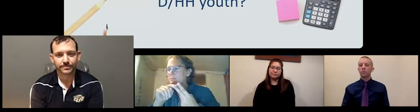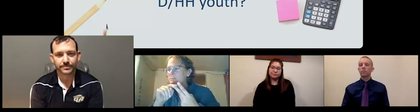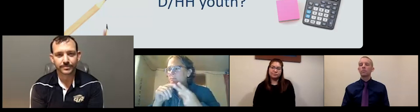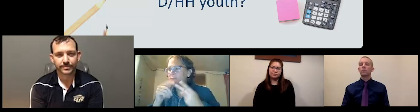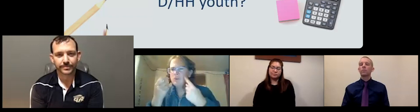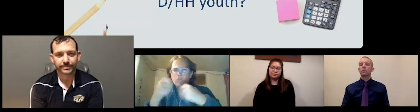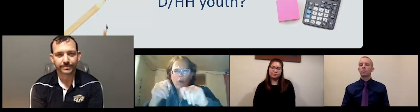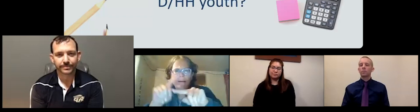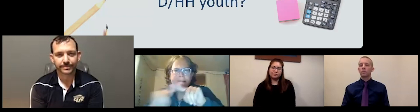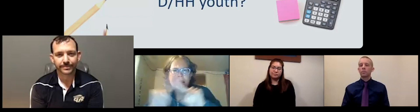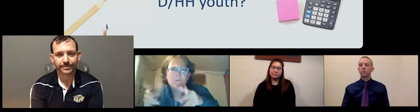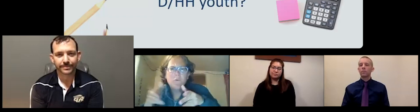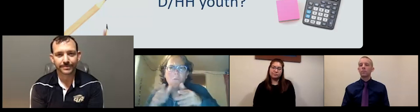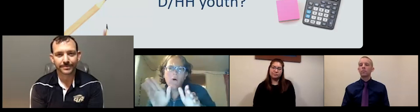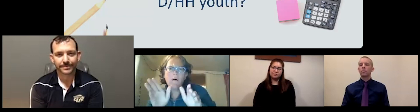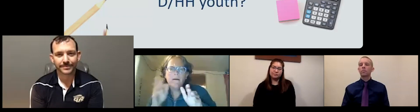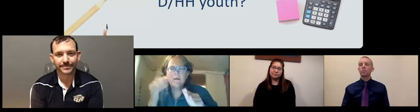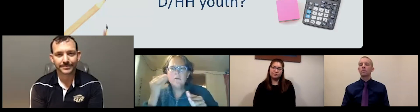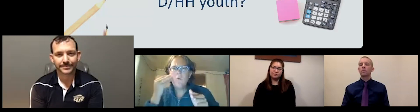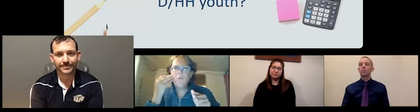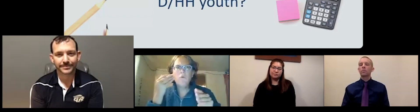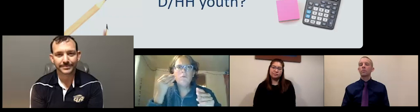And trying different ways, you know.